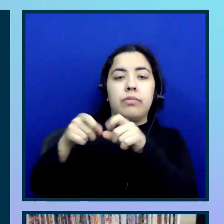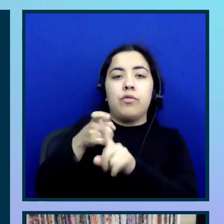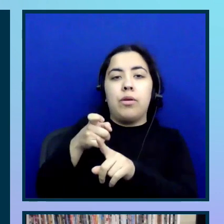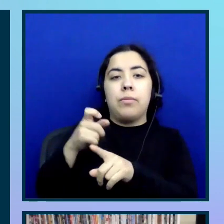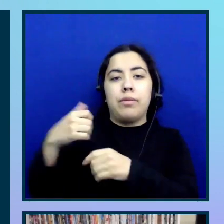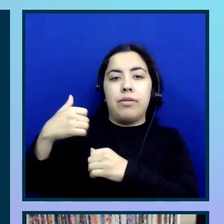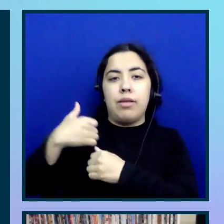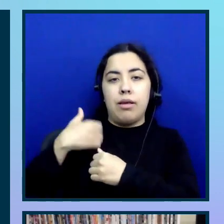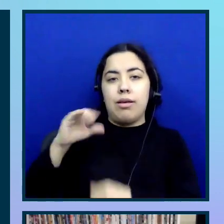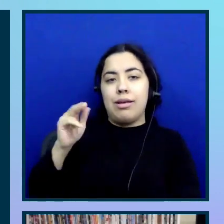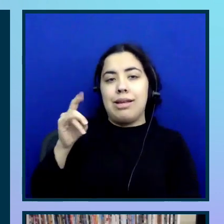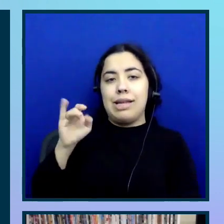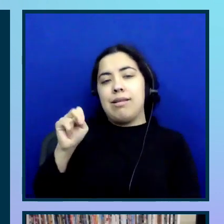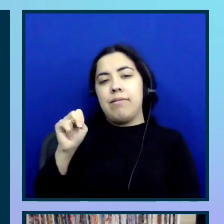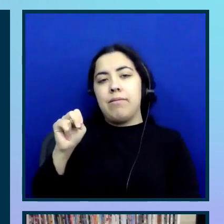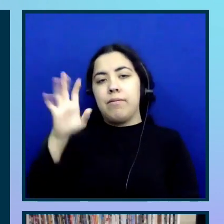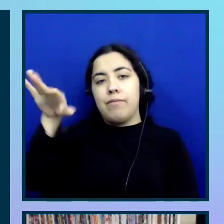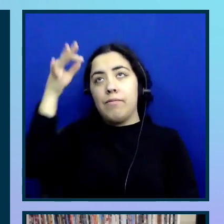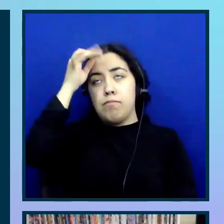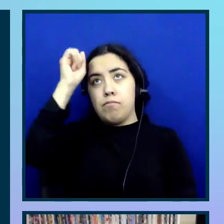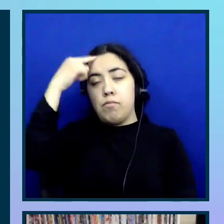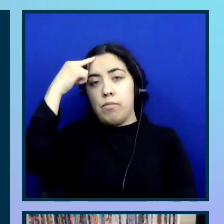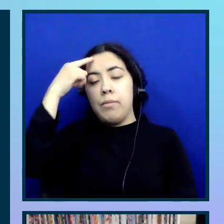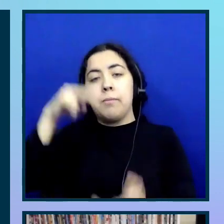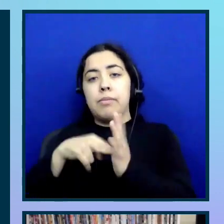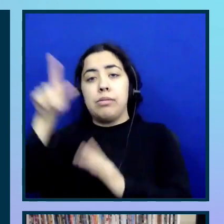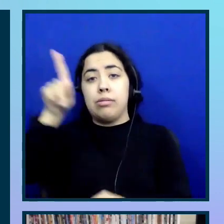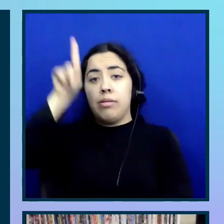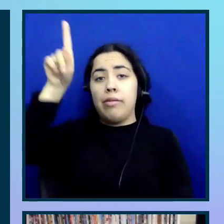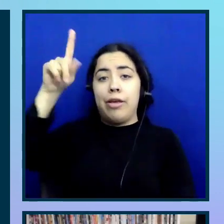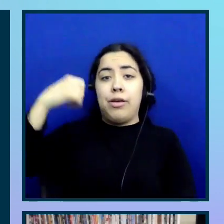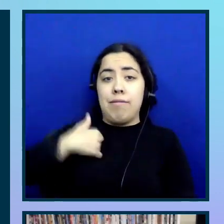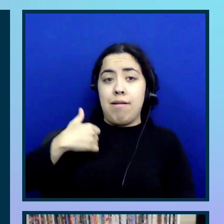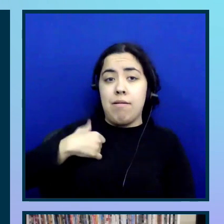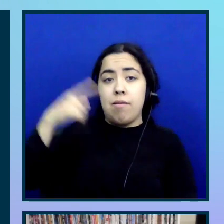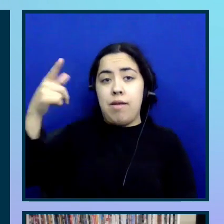to provide Canadian citizens a notification method for potential exposure to COVID-19.